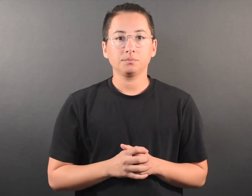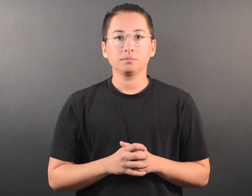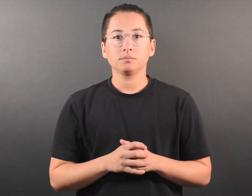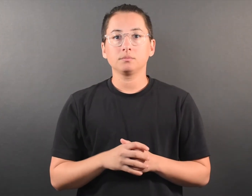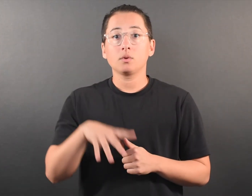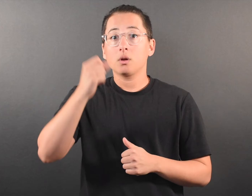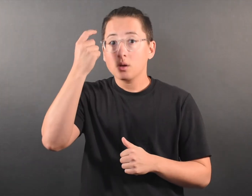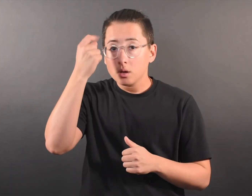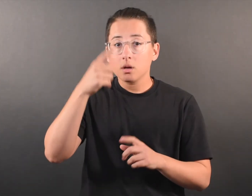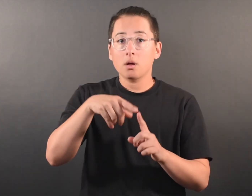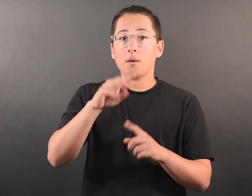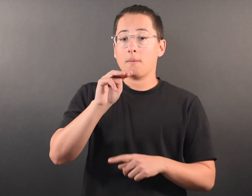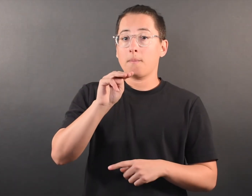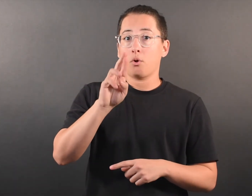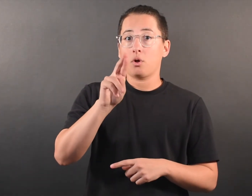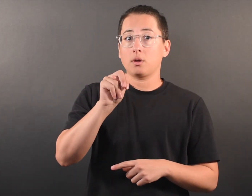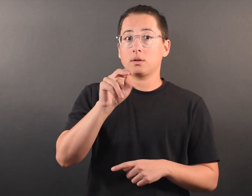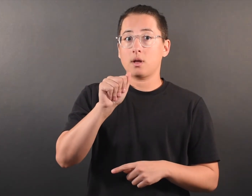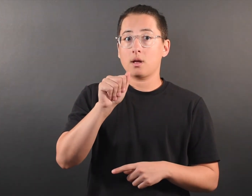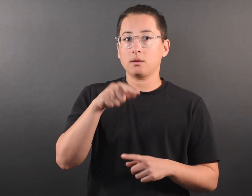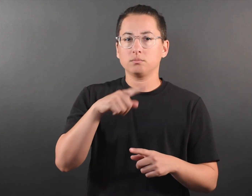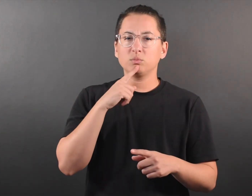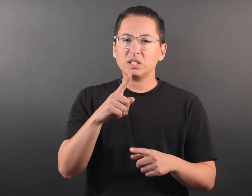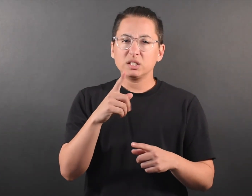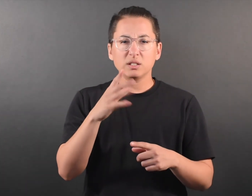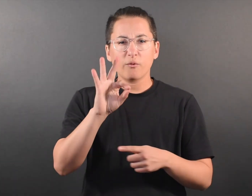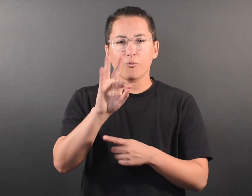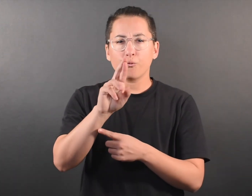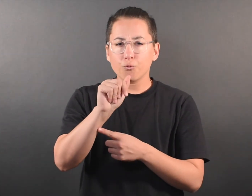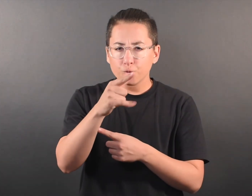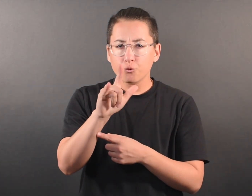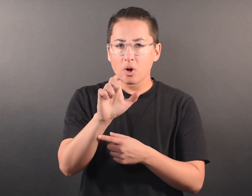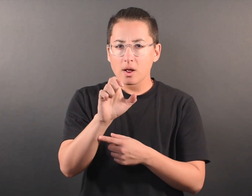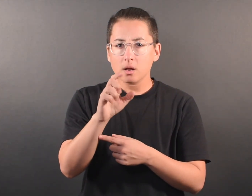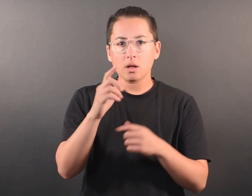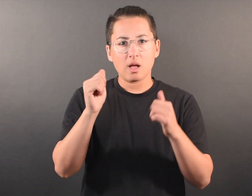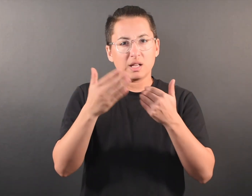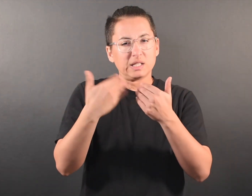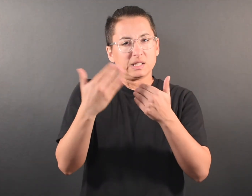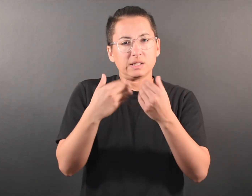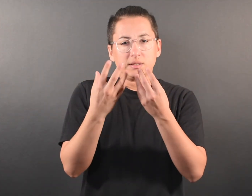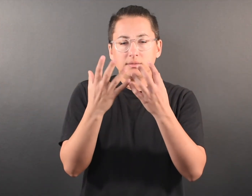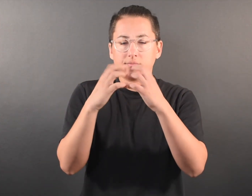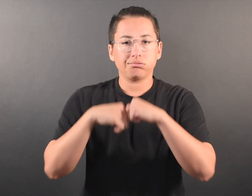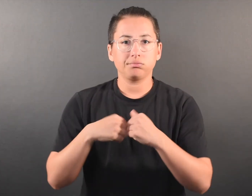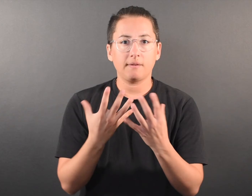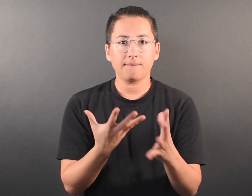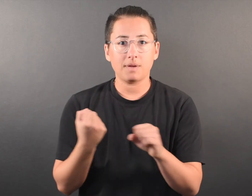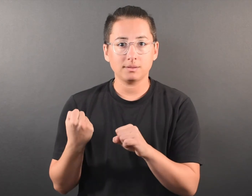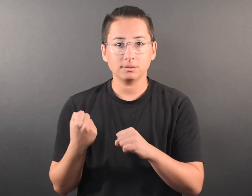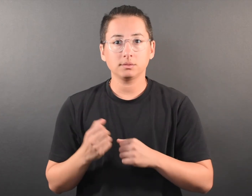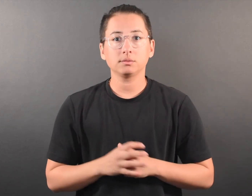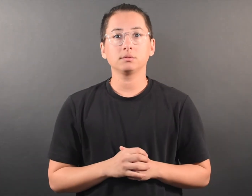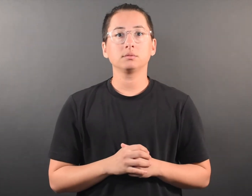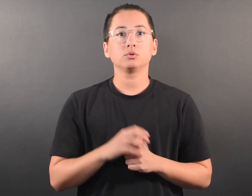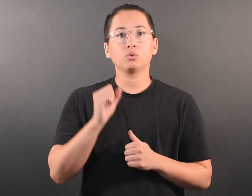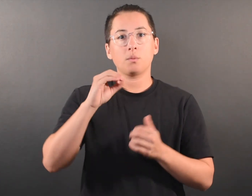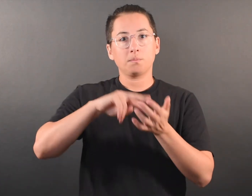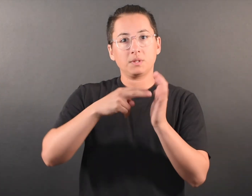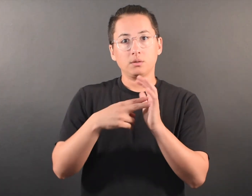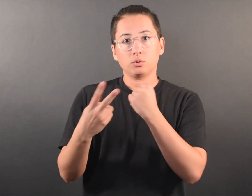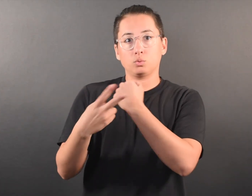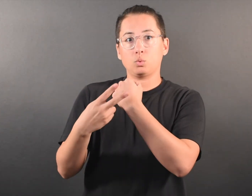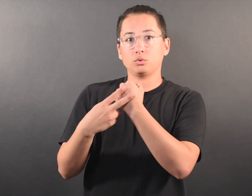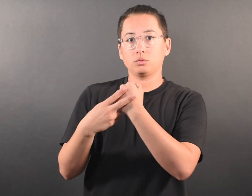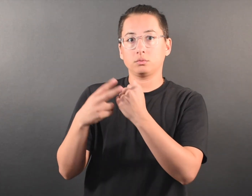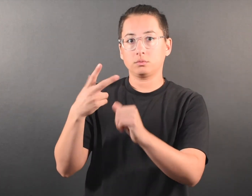However, messenger RNA is fragile and can break down easily. Storing messenger RNA vaccines,